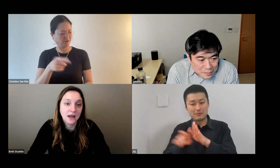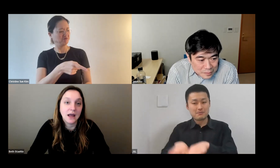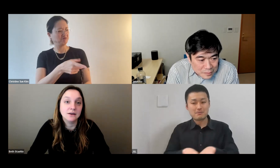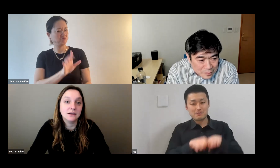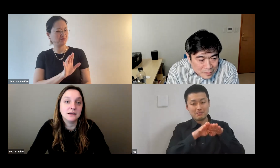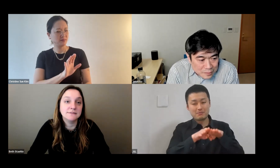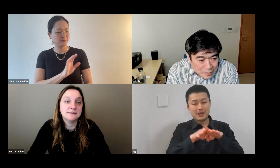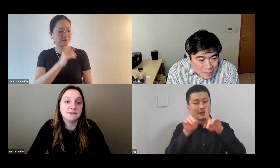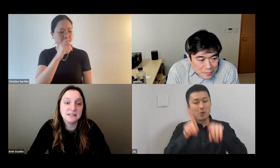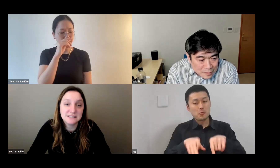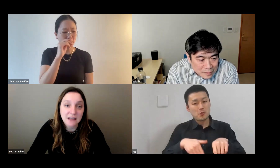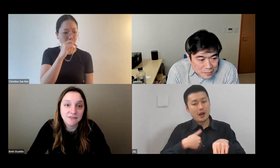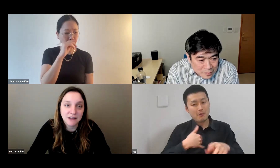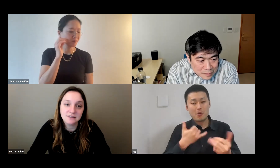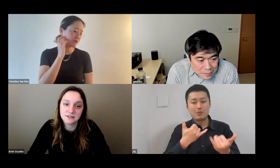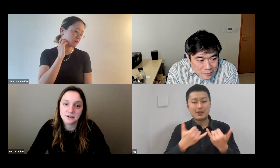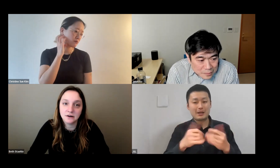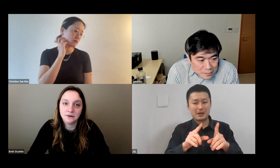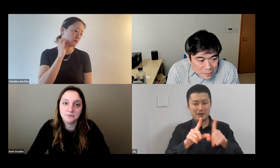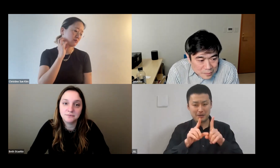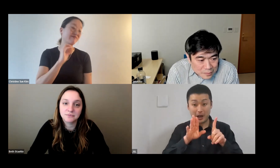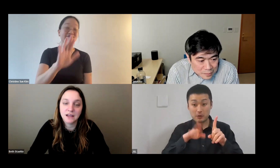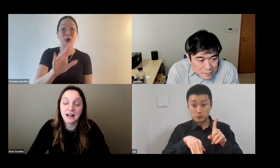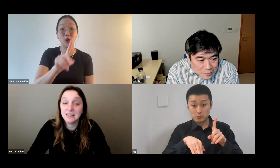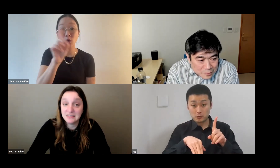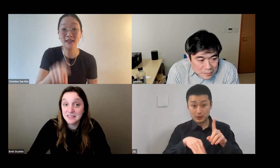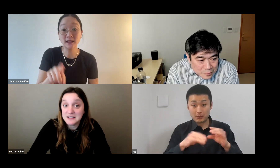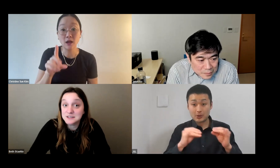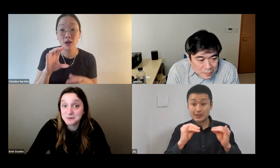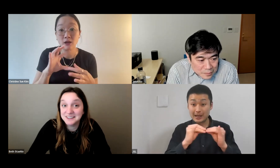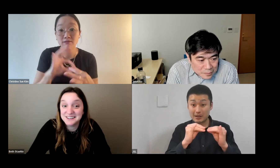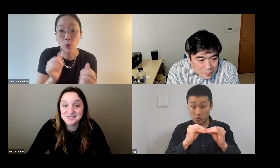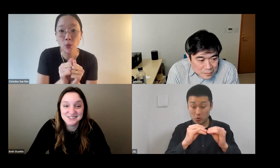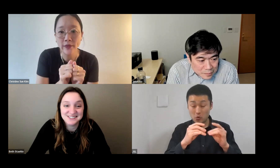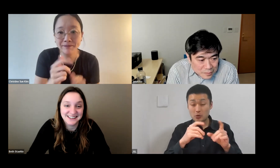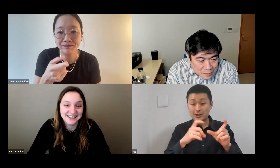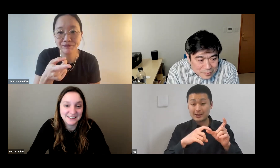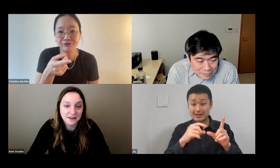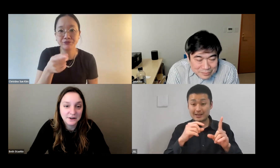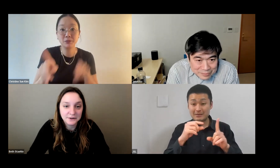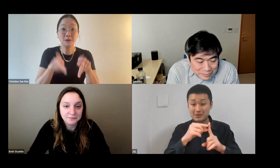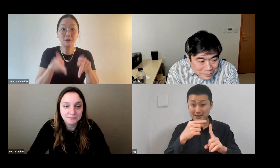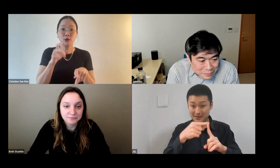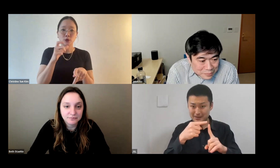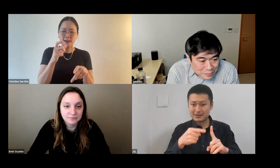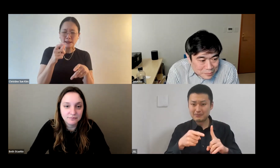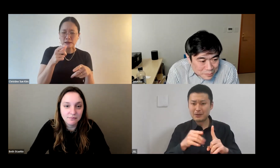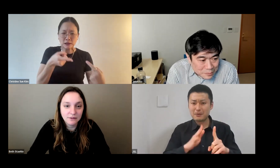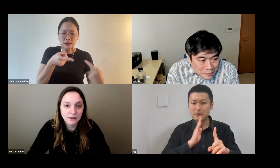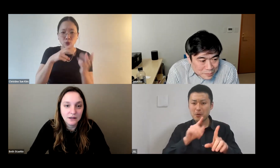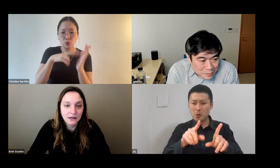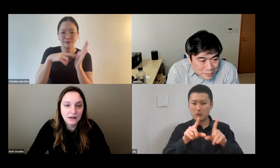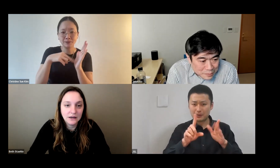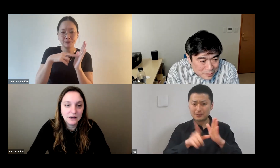and gives a very safe answer, and I think that's really interesting.